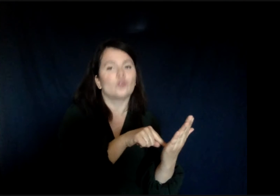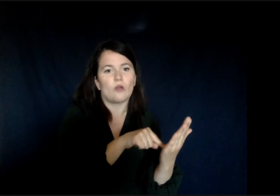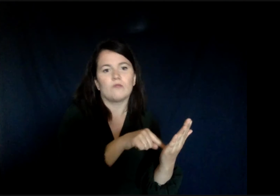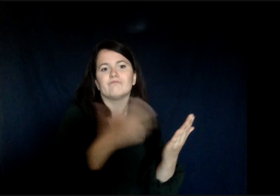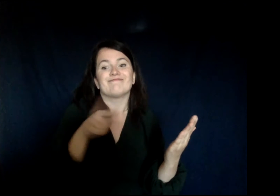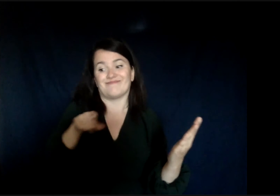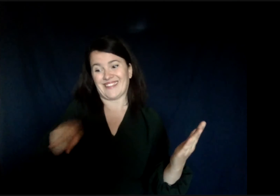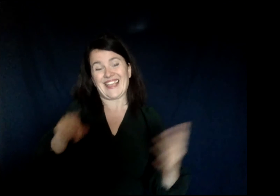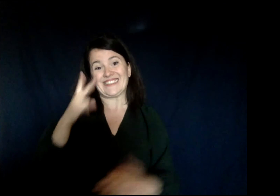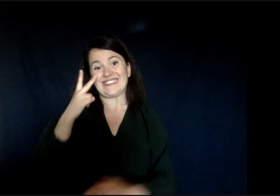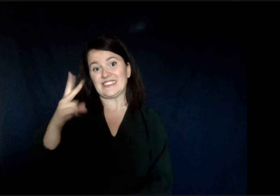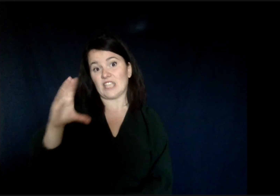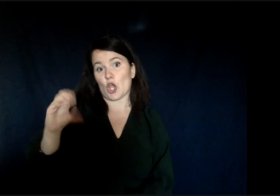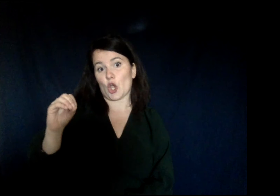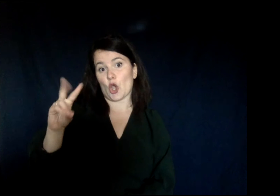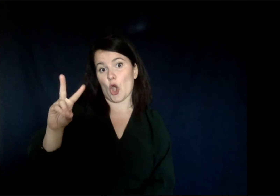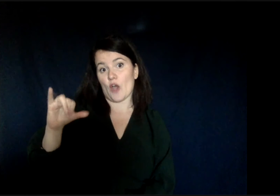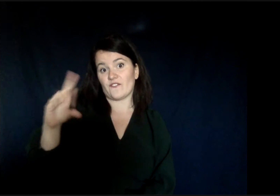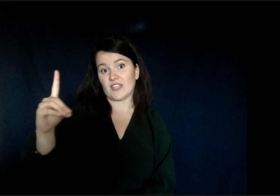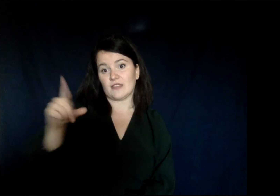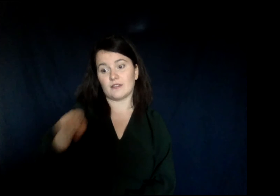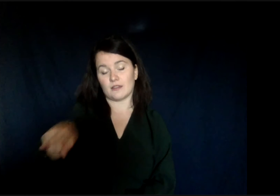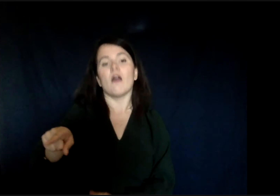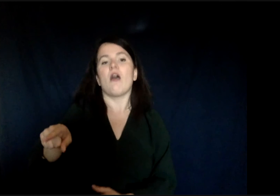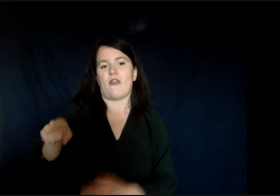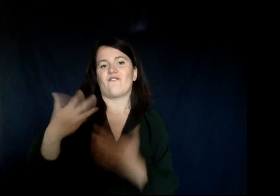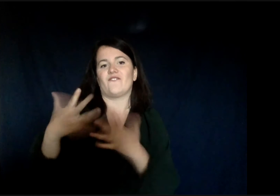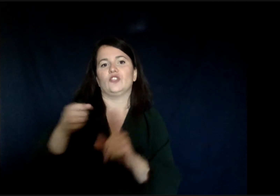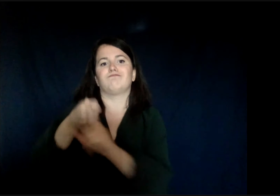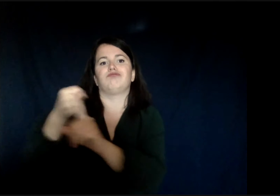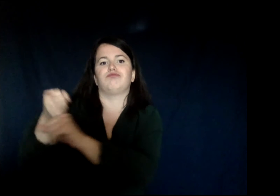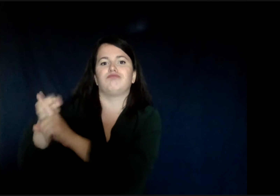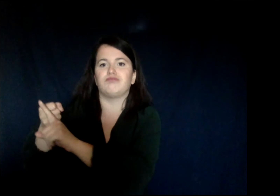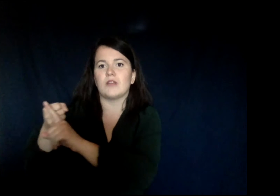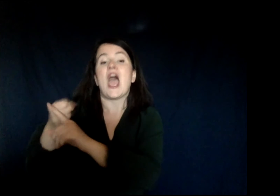in which the Commission can act on, or where it can support Member States.